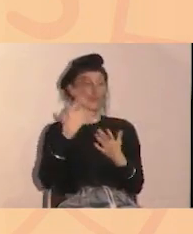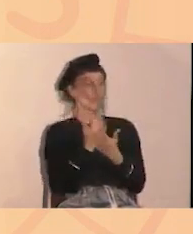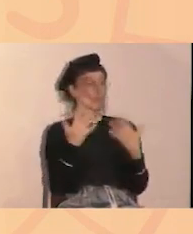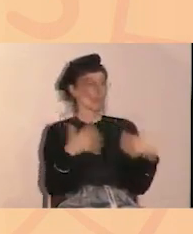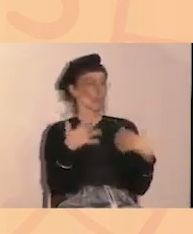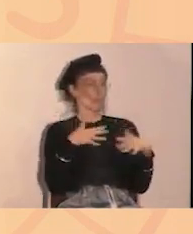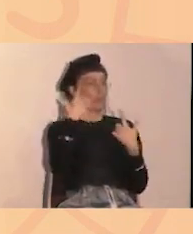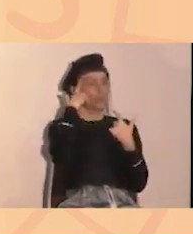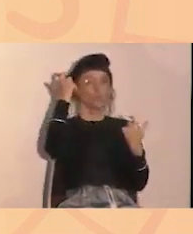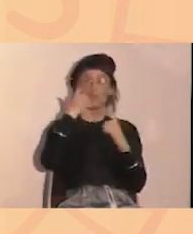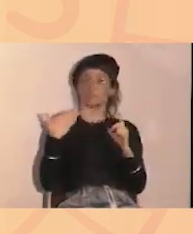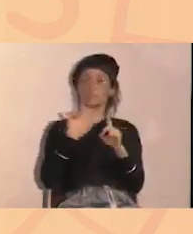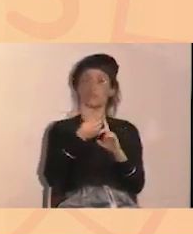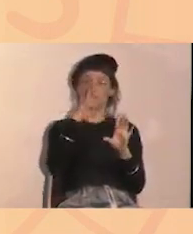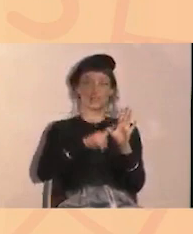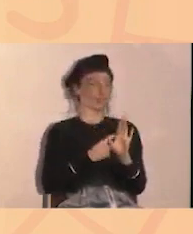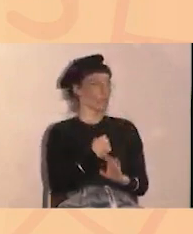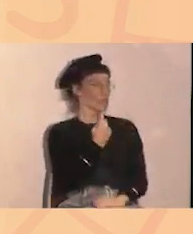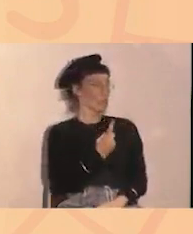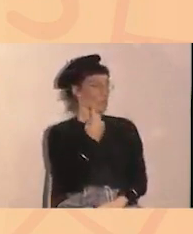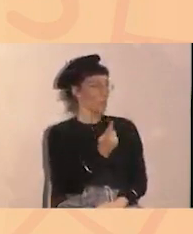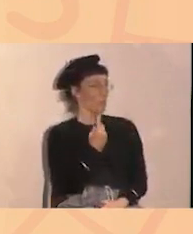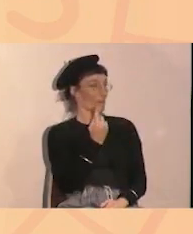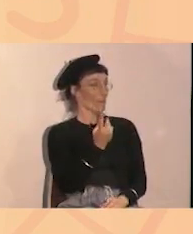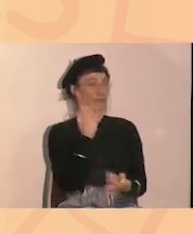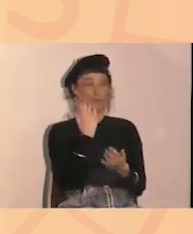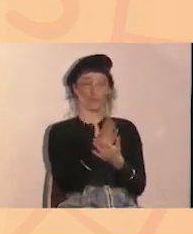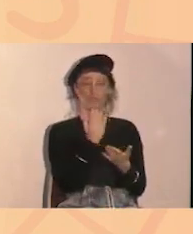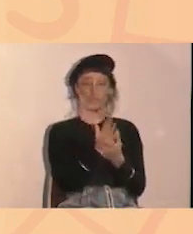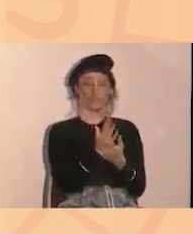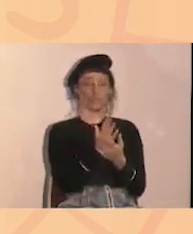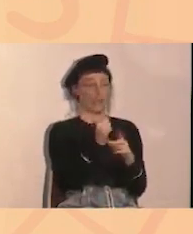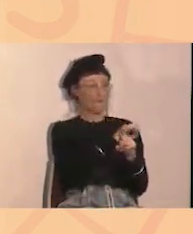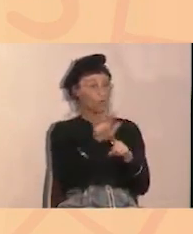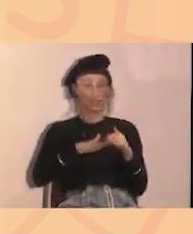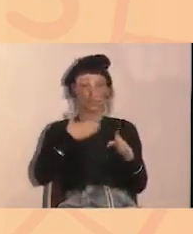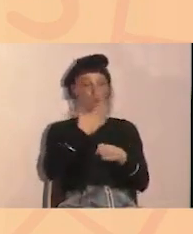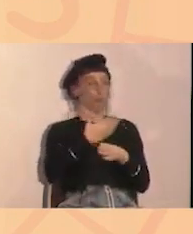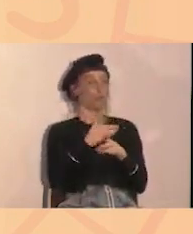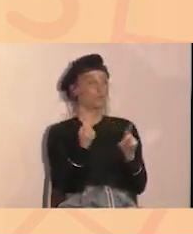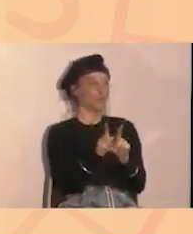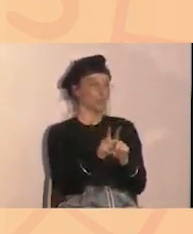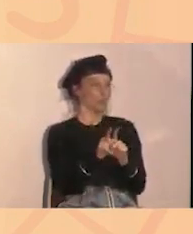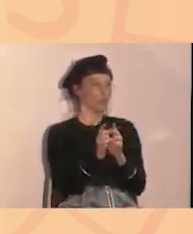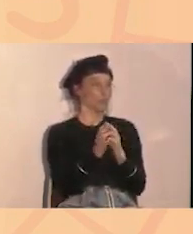the last decade for me personally and these have really informed the work that I do curatorially.